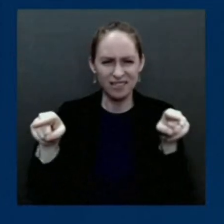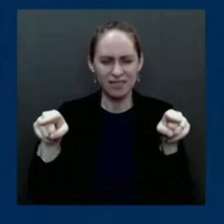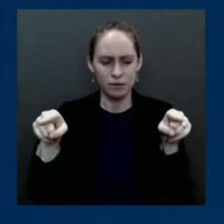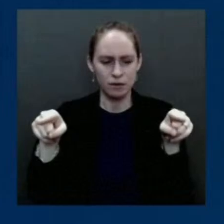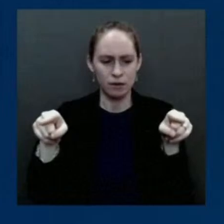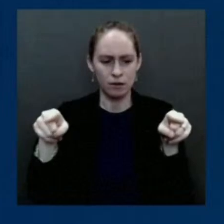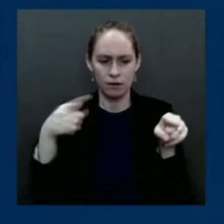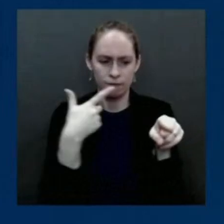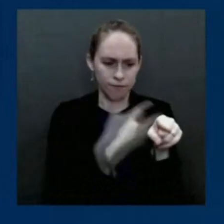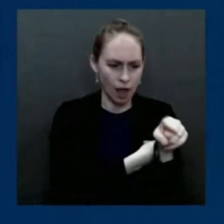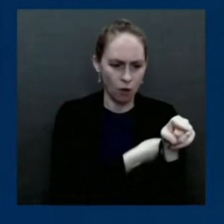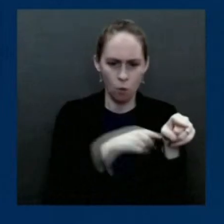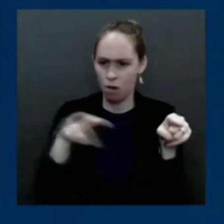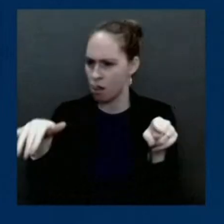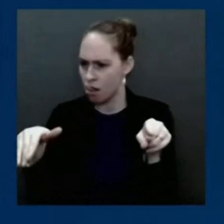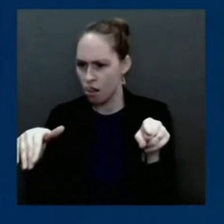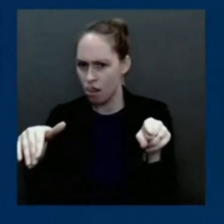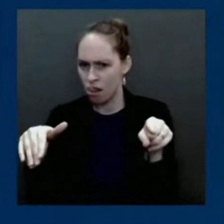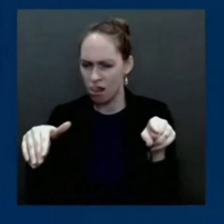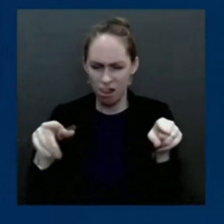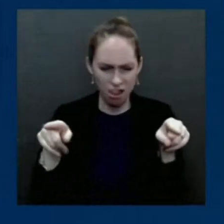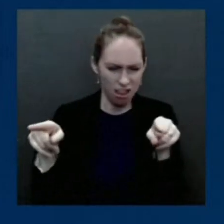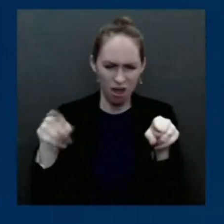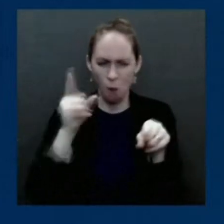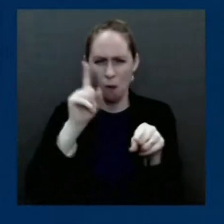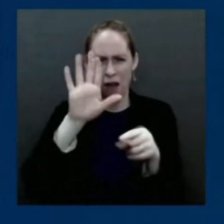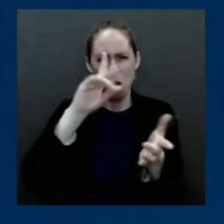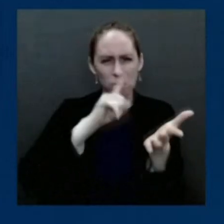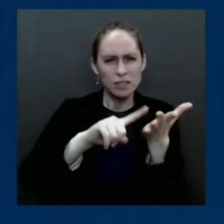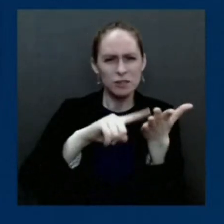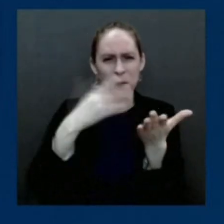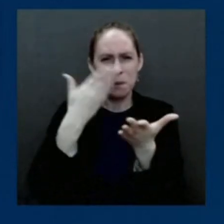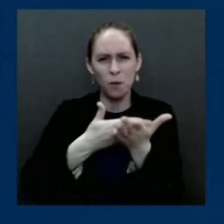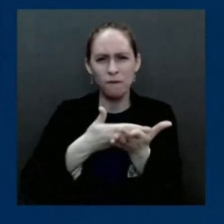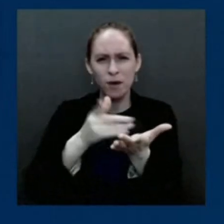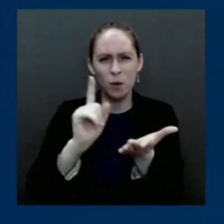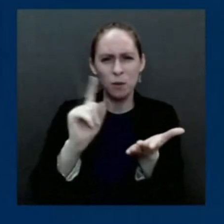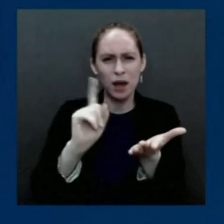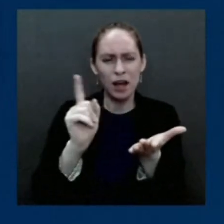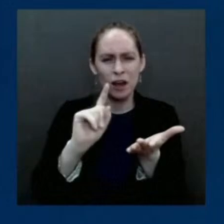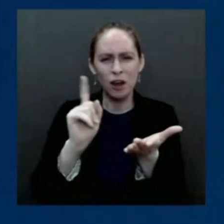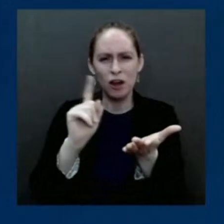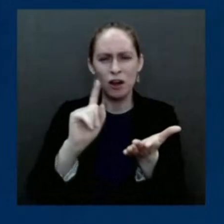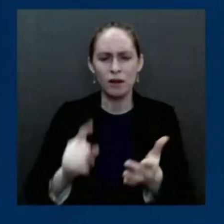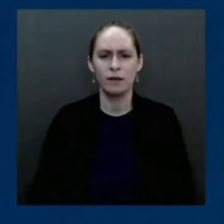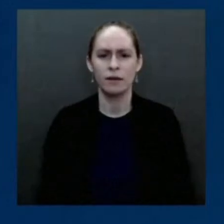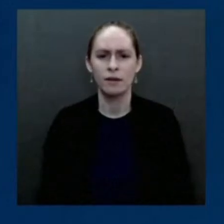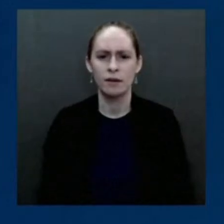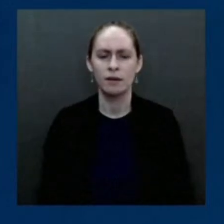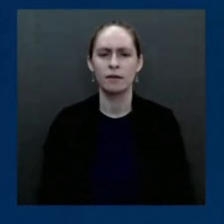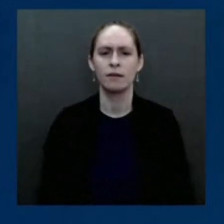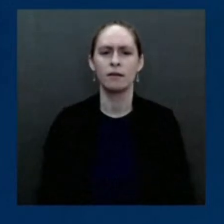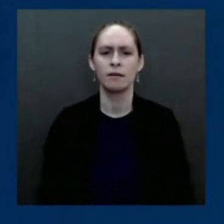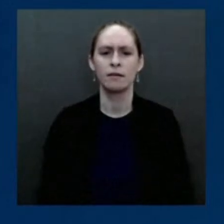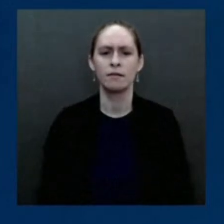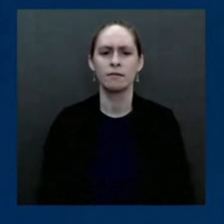THE FIVE DAYS. IS THERE EVIDENCE THAT THE VIRUS IS GOING TO BE LESS